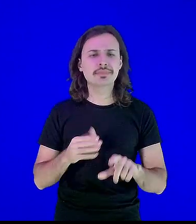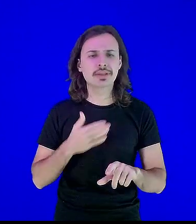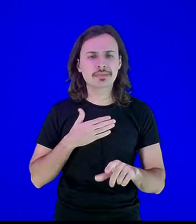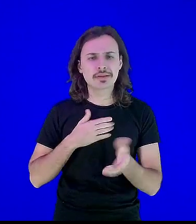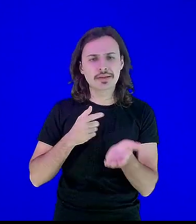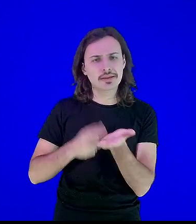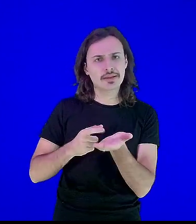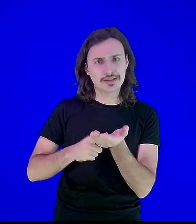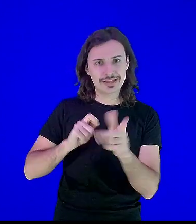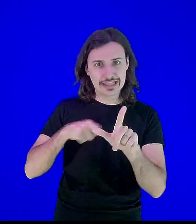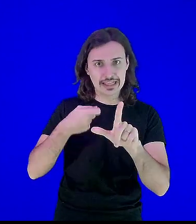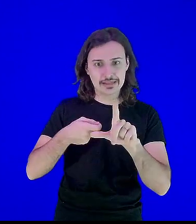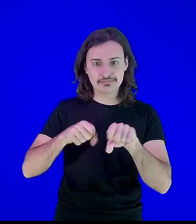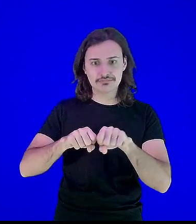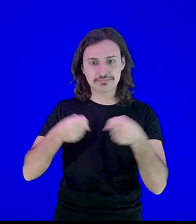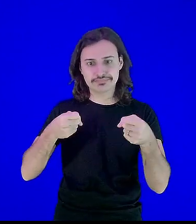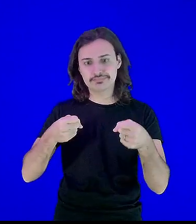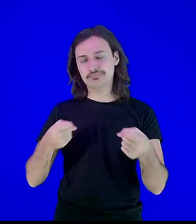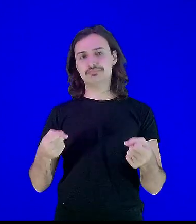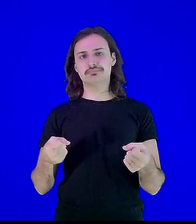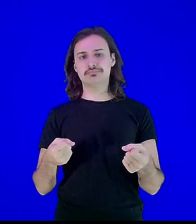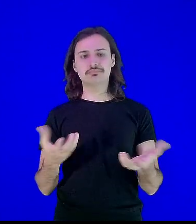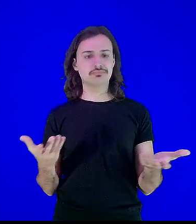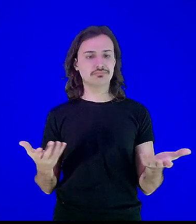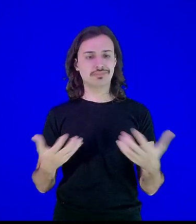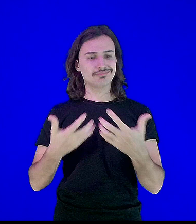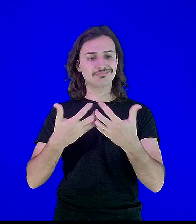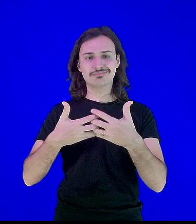I couldn't do anything once it happened